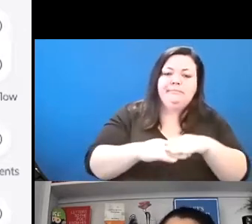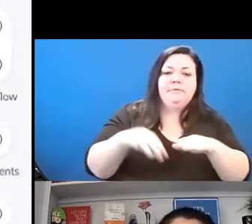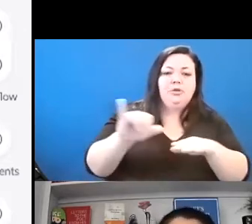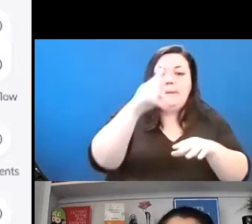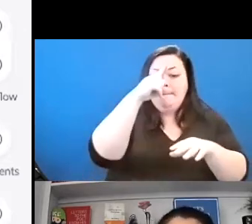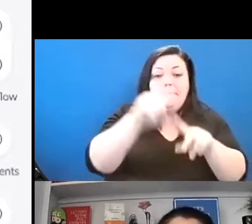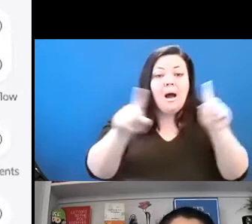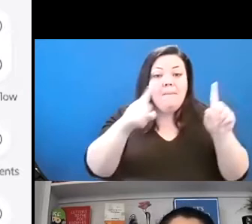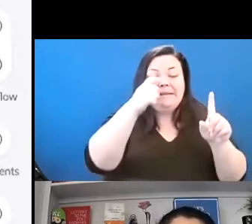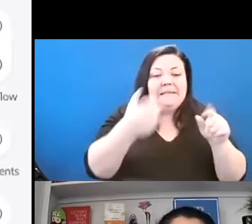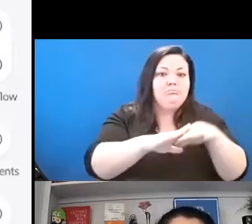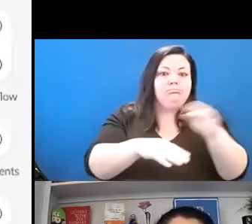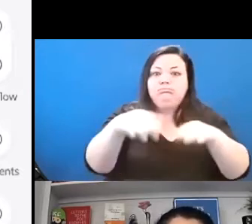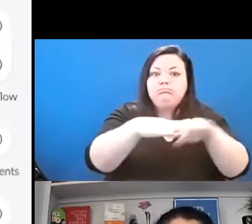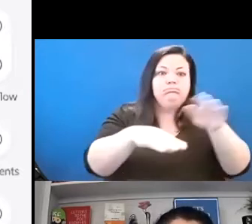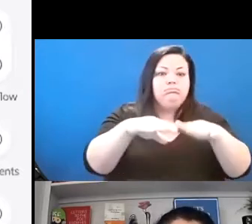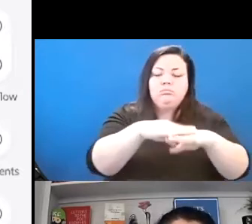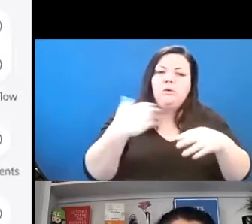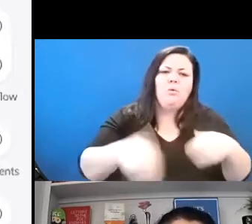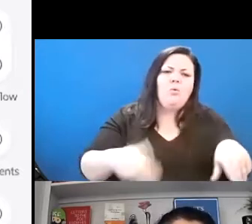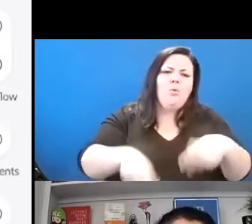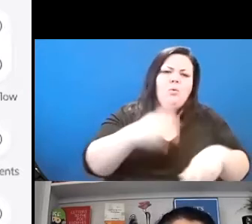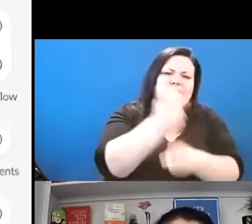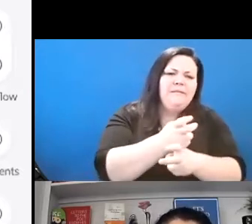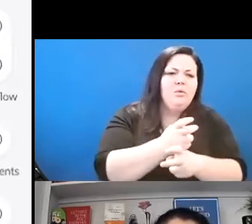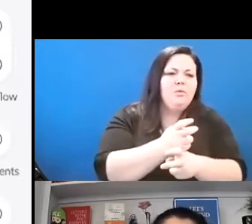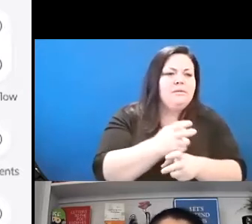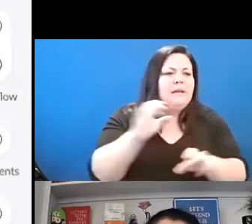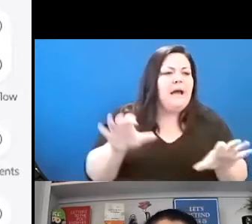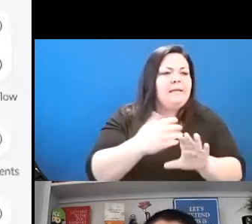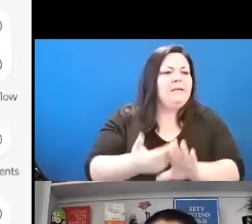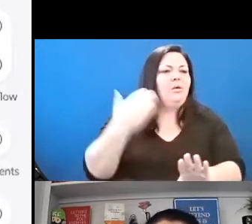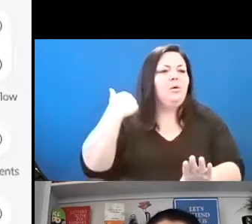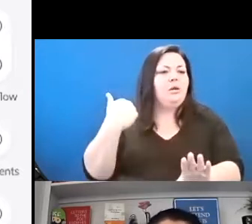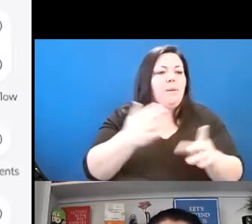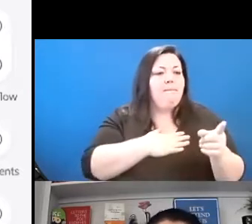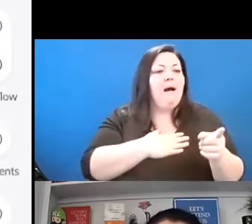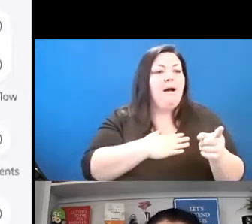difficult i did it on my own earlier and you can see that mine's different than what we did already